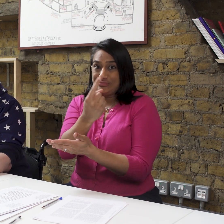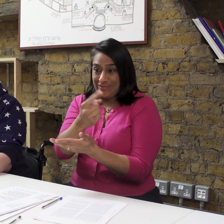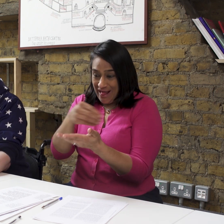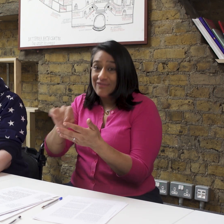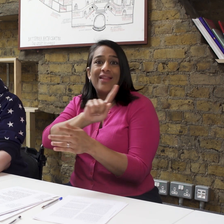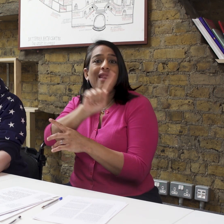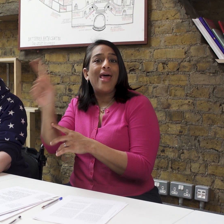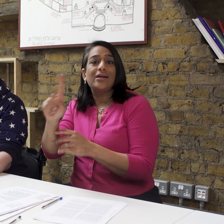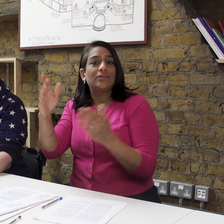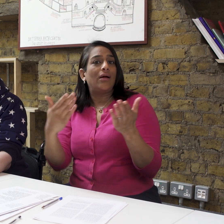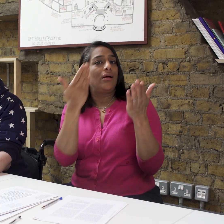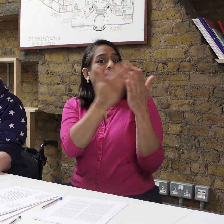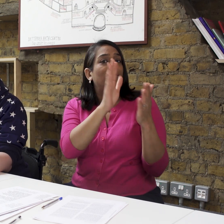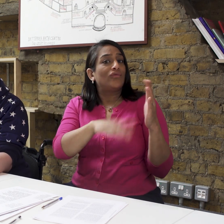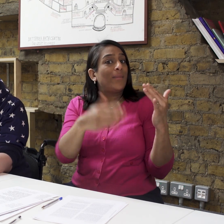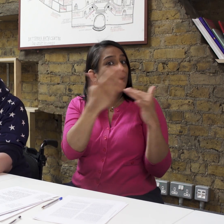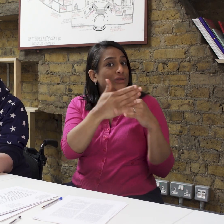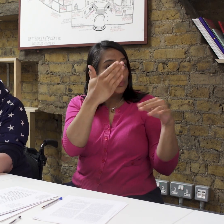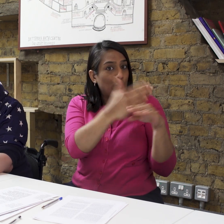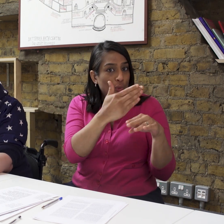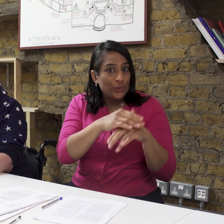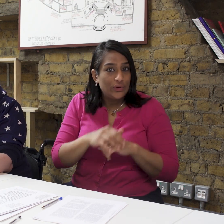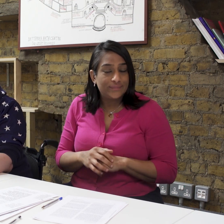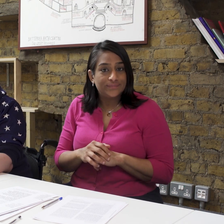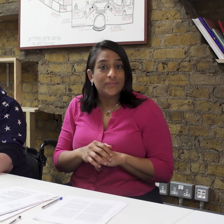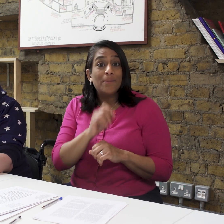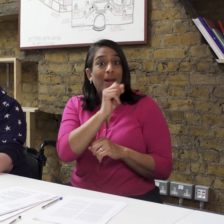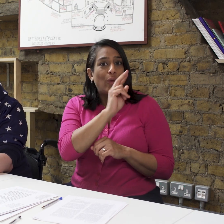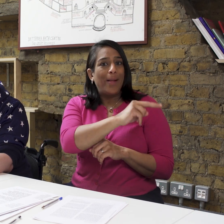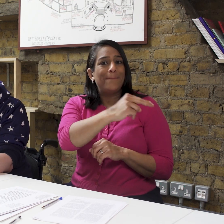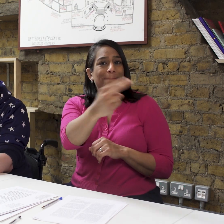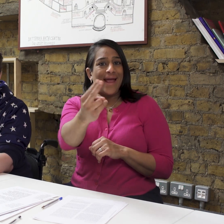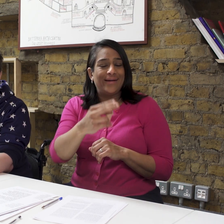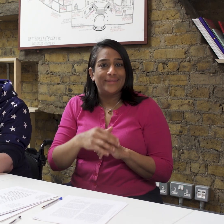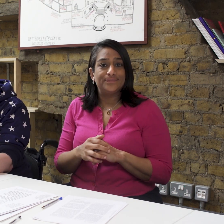for example, travel. biscuit and then be reimbursed by Access to Work